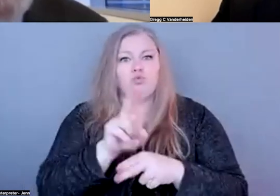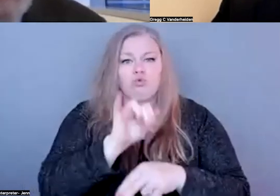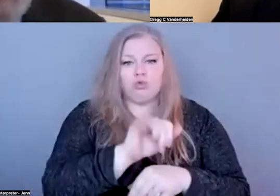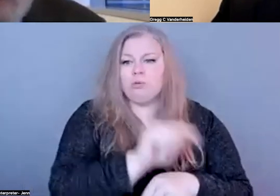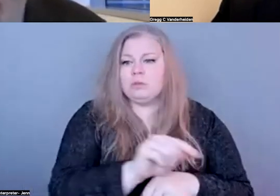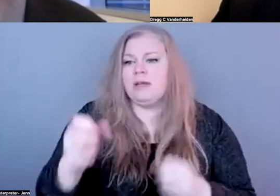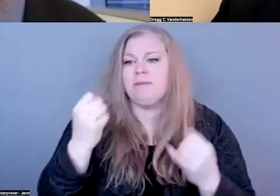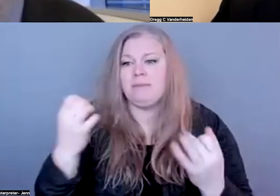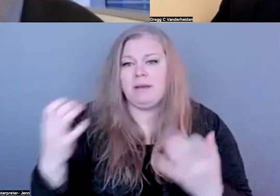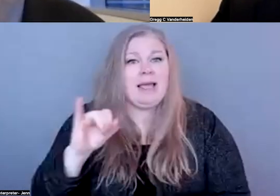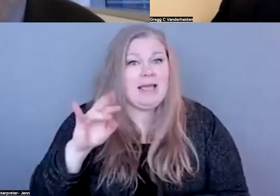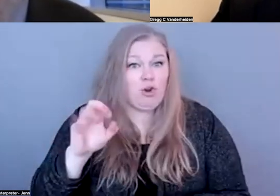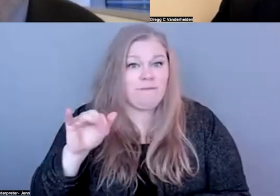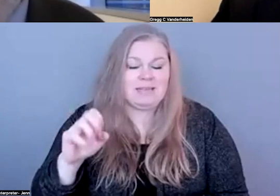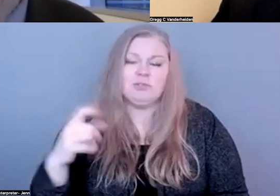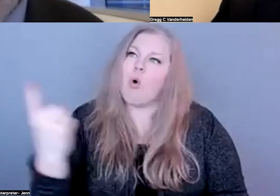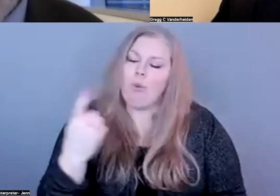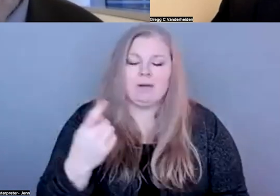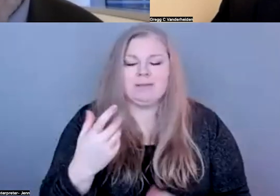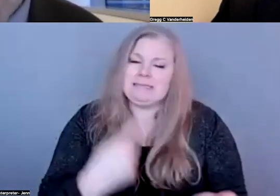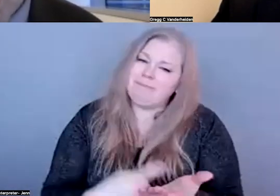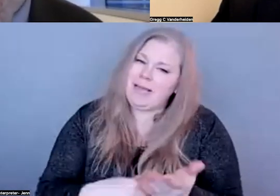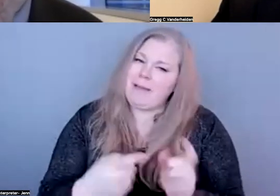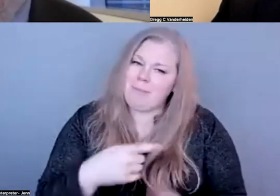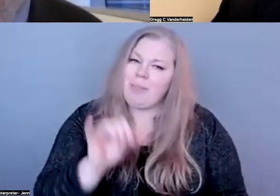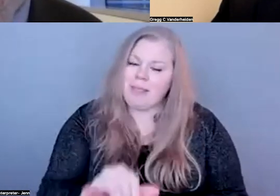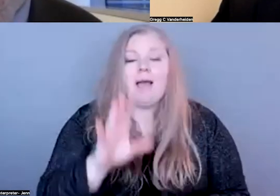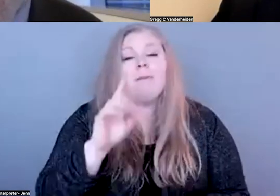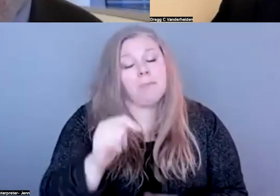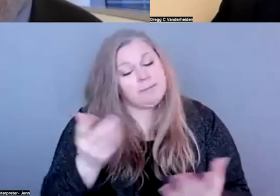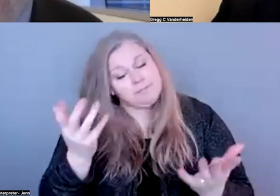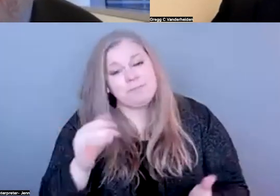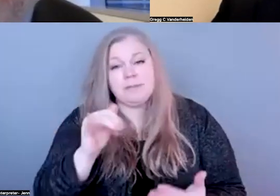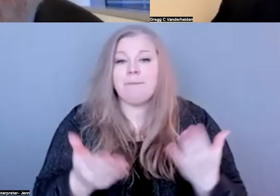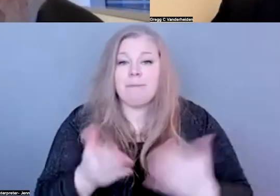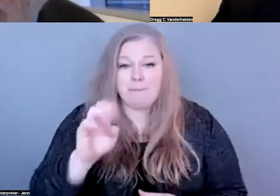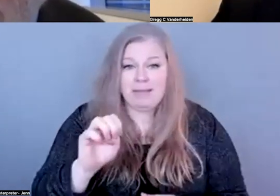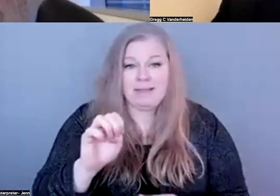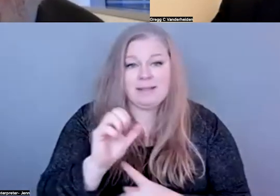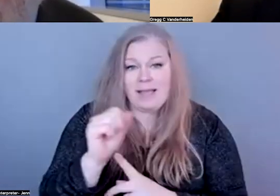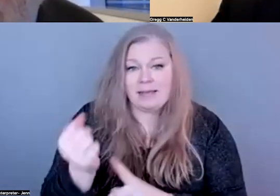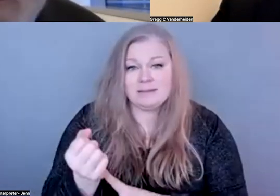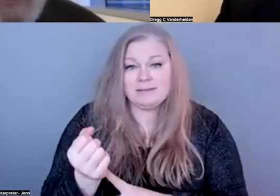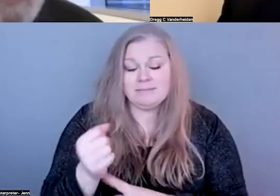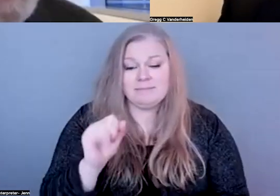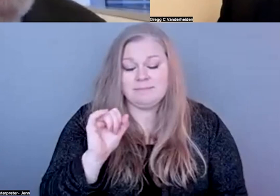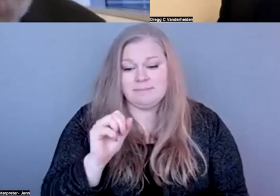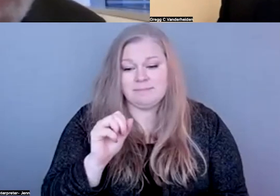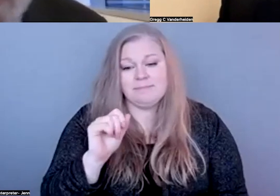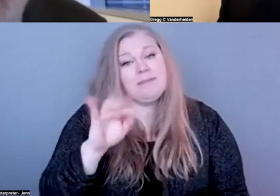was debate about that. It might very well turn out to be the case that we end up using both of